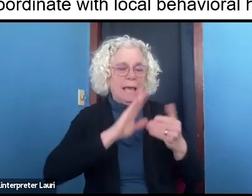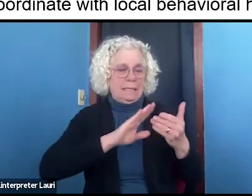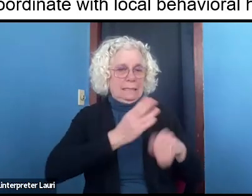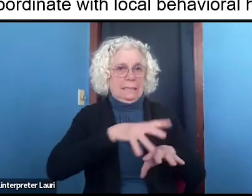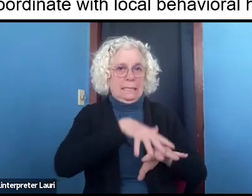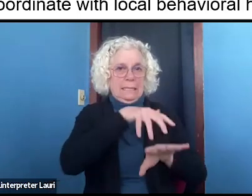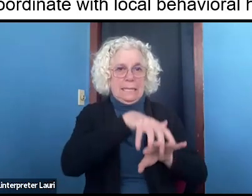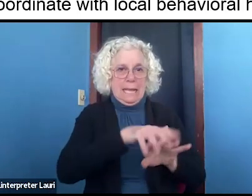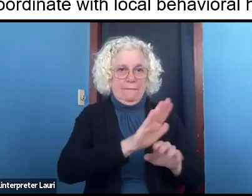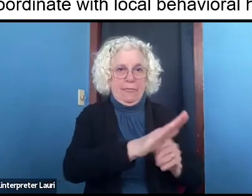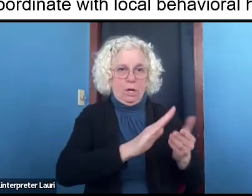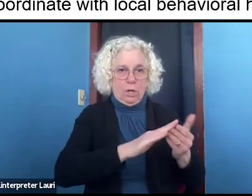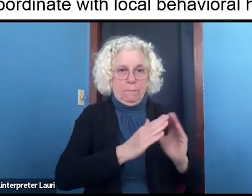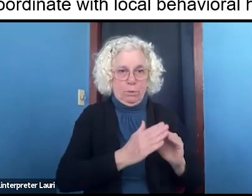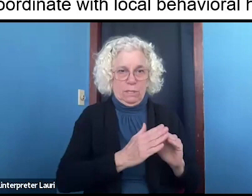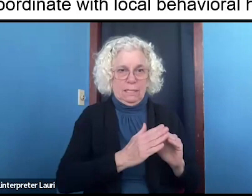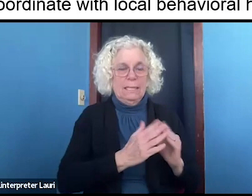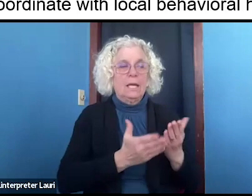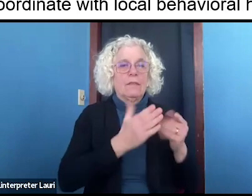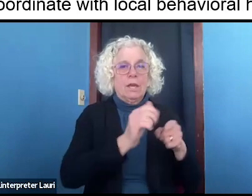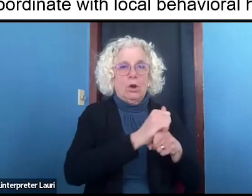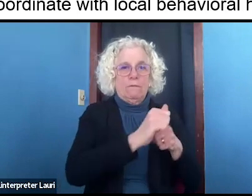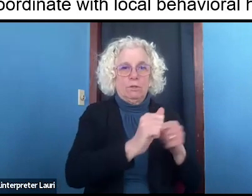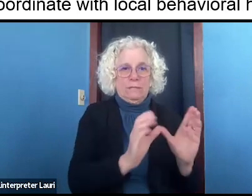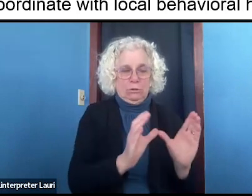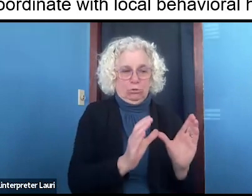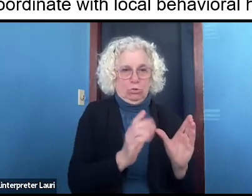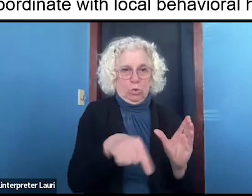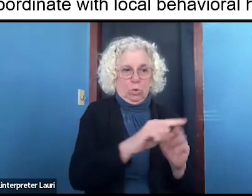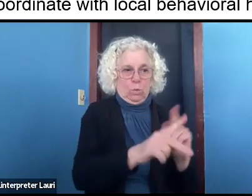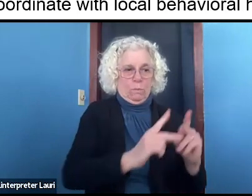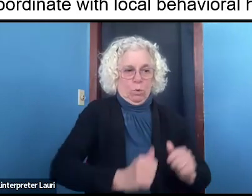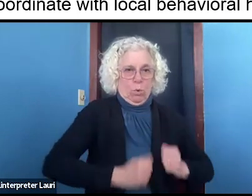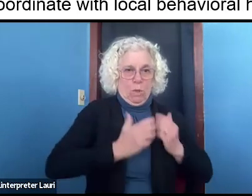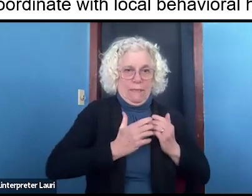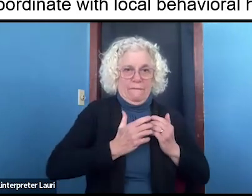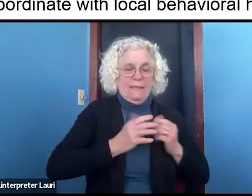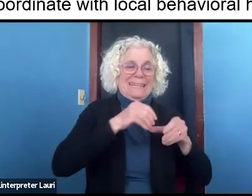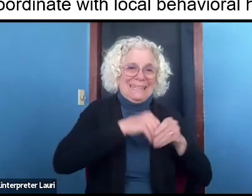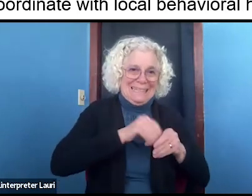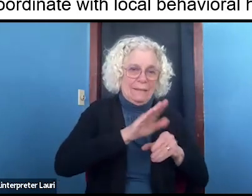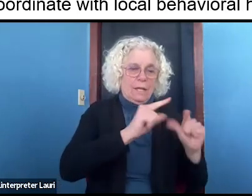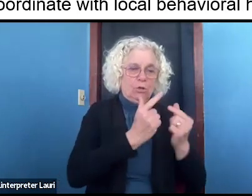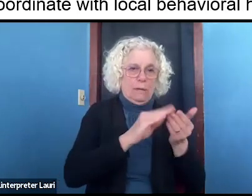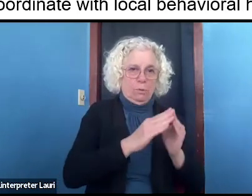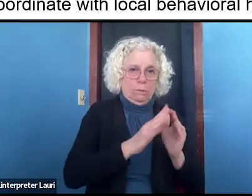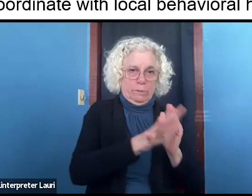by providing behavioral health certification to individuals residing in the tribal communities across the state.